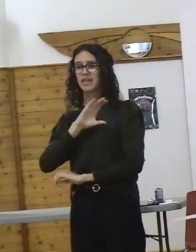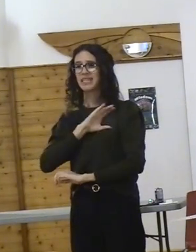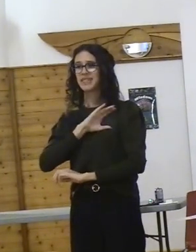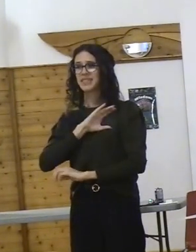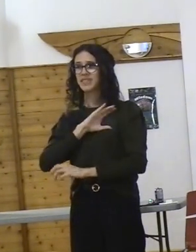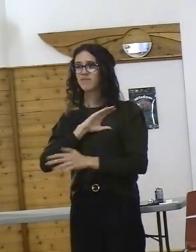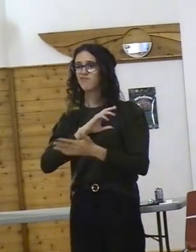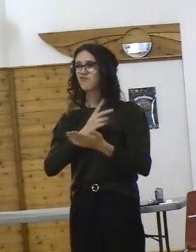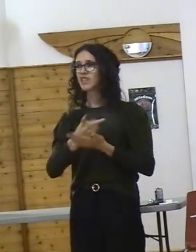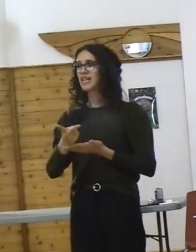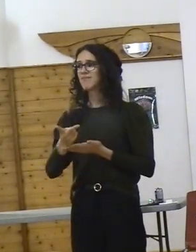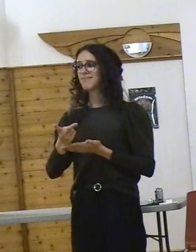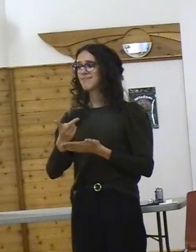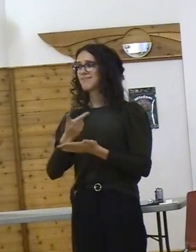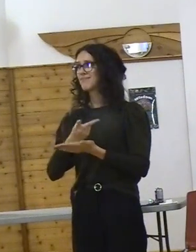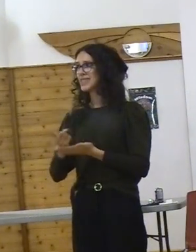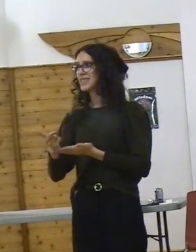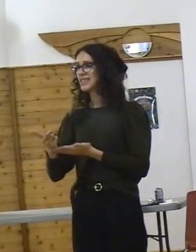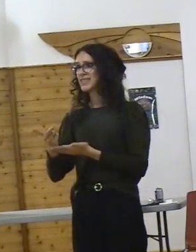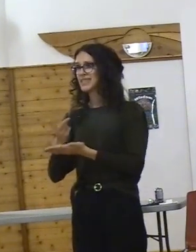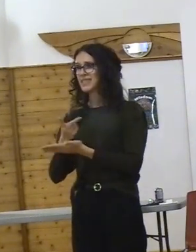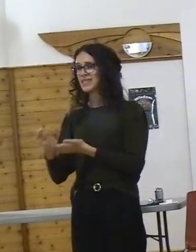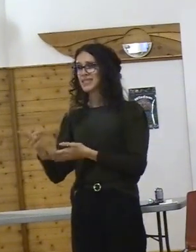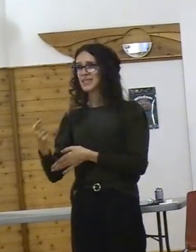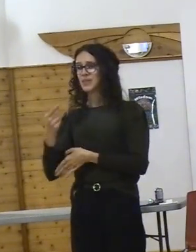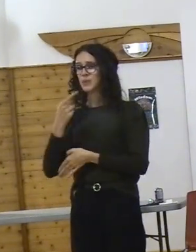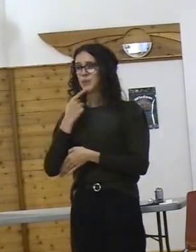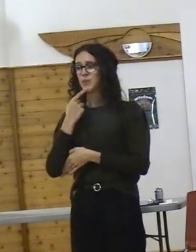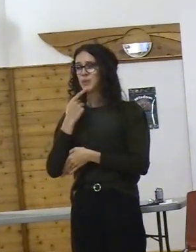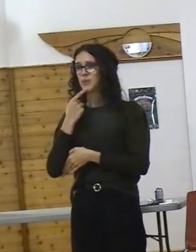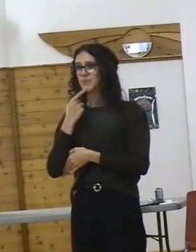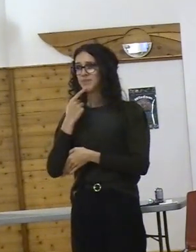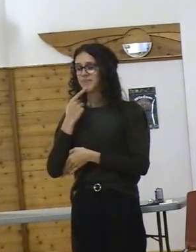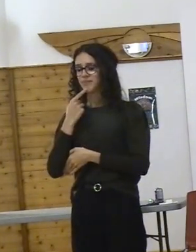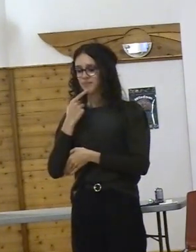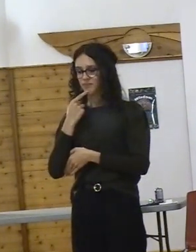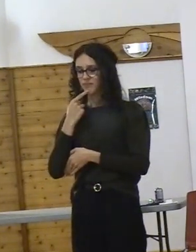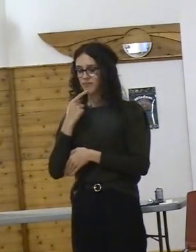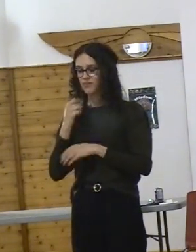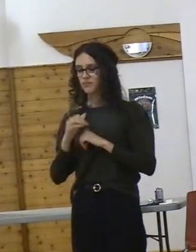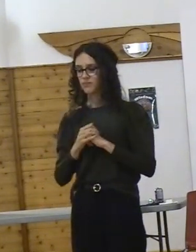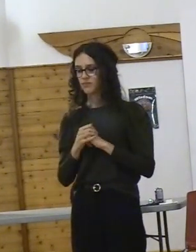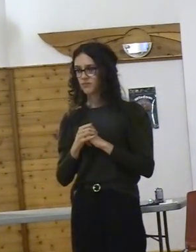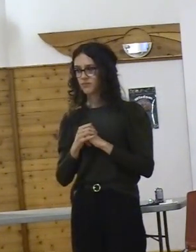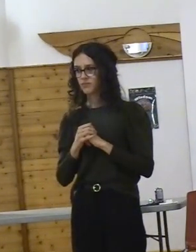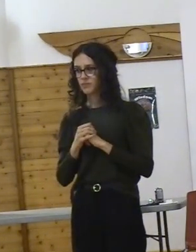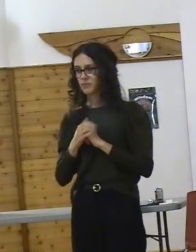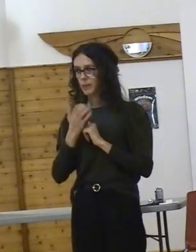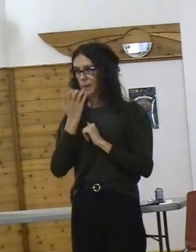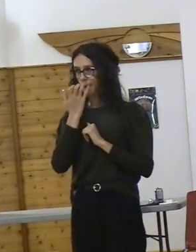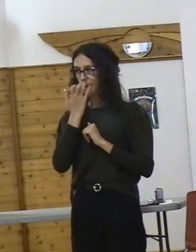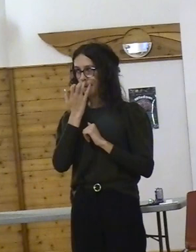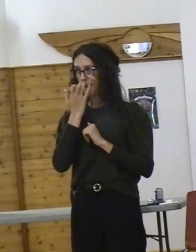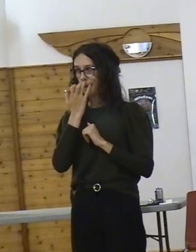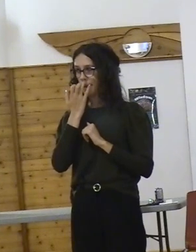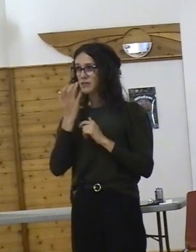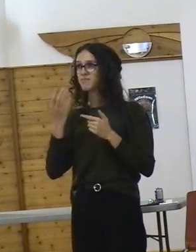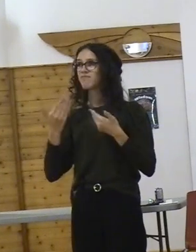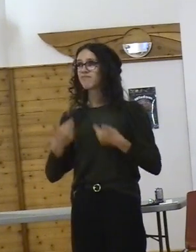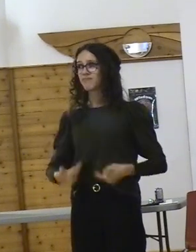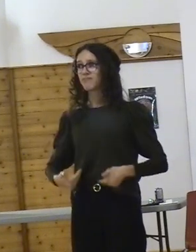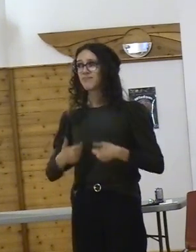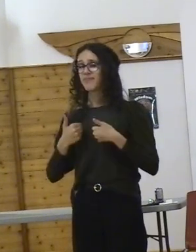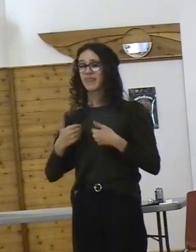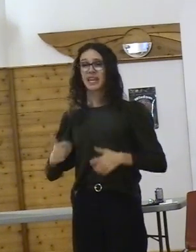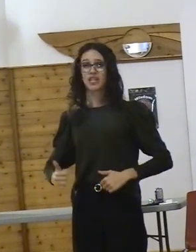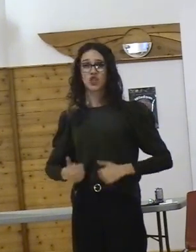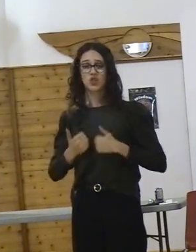I'm a day school survivor, a residential survivor.